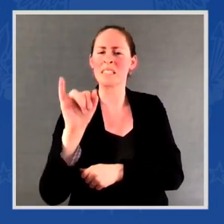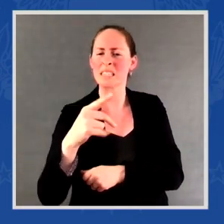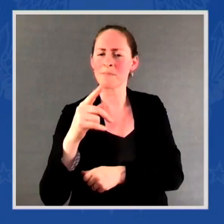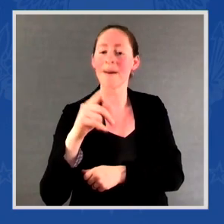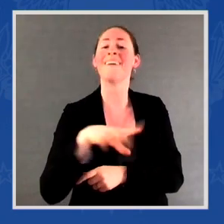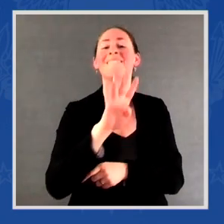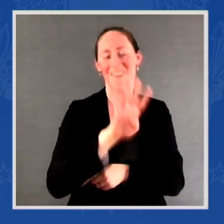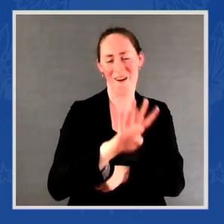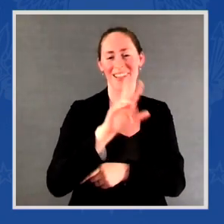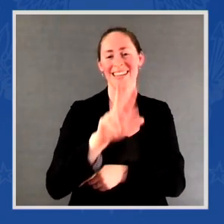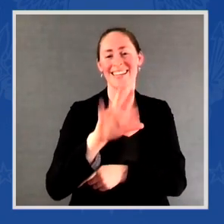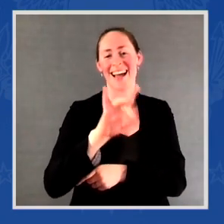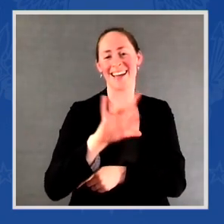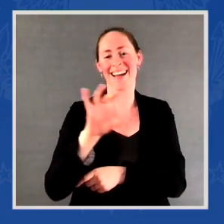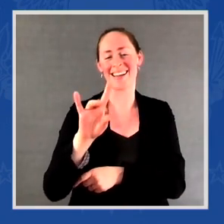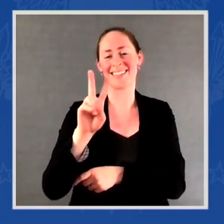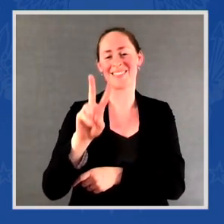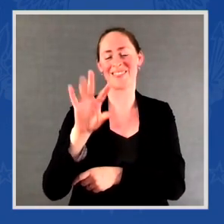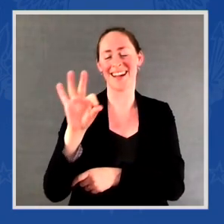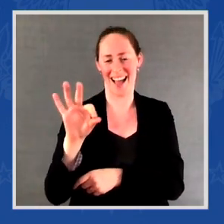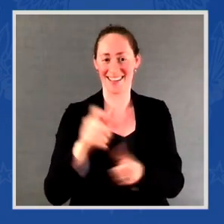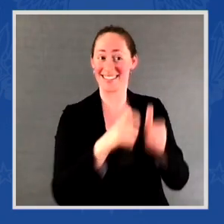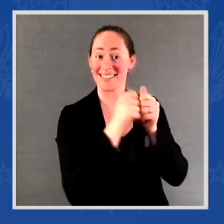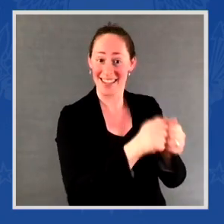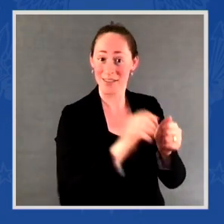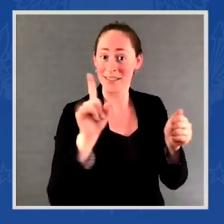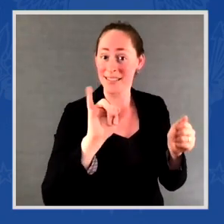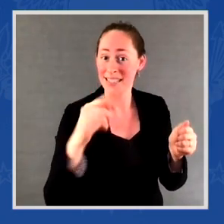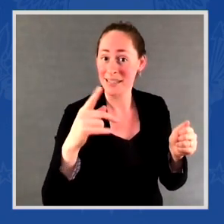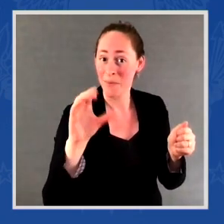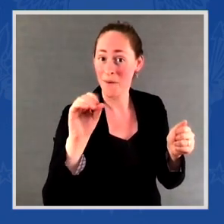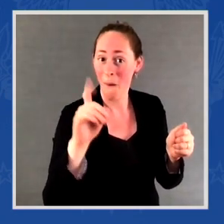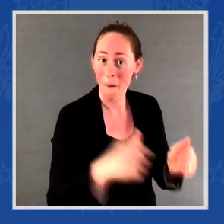And, immediately, it will pop to find the vaccination sites closest to you.